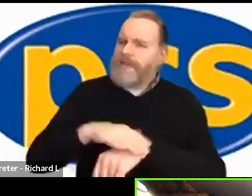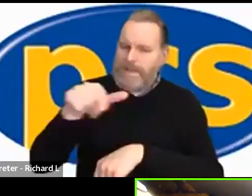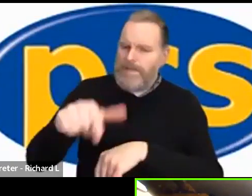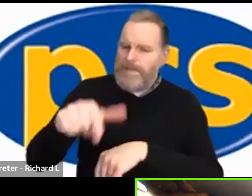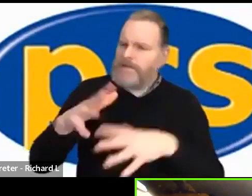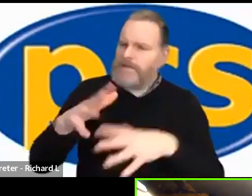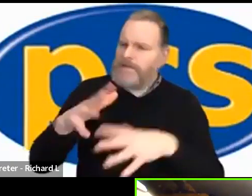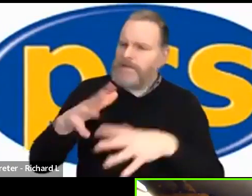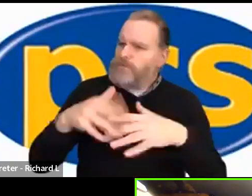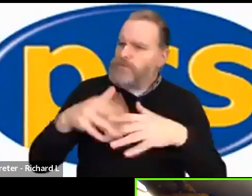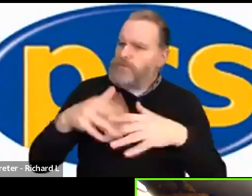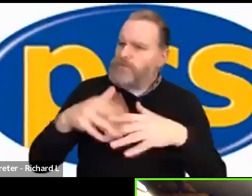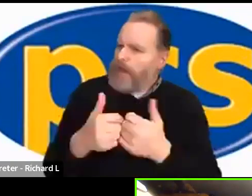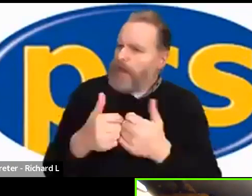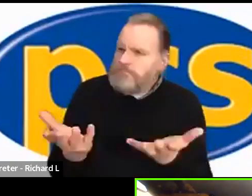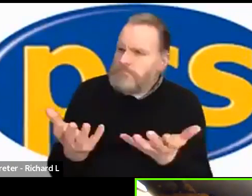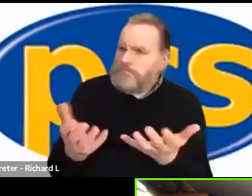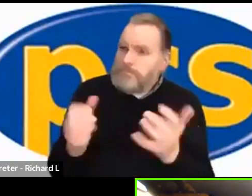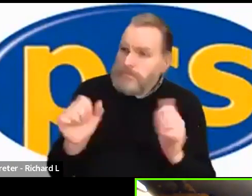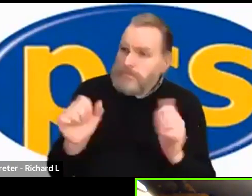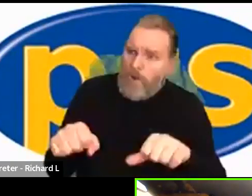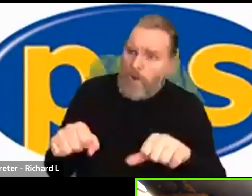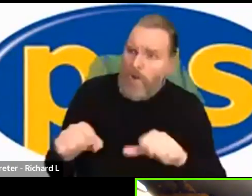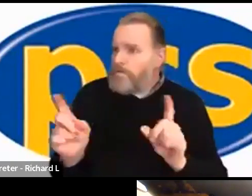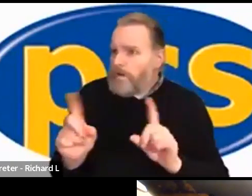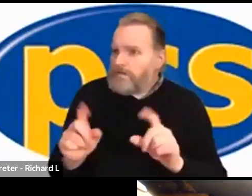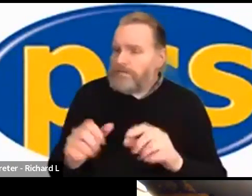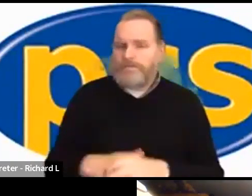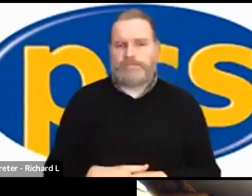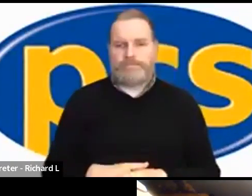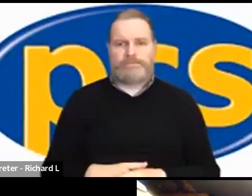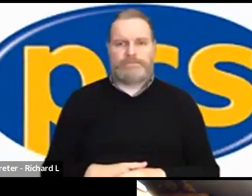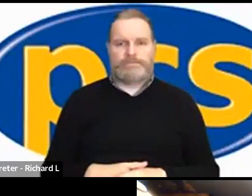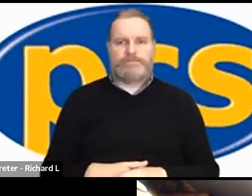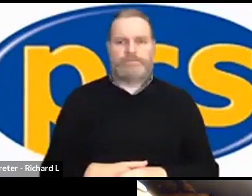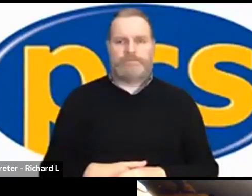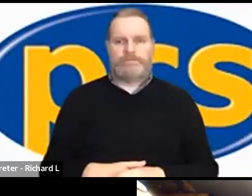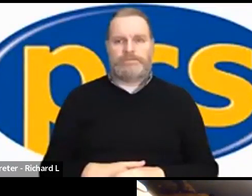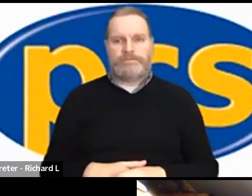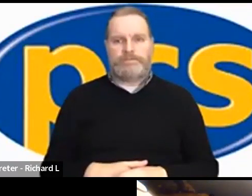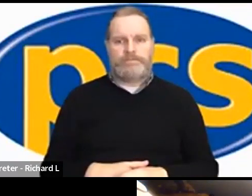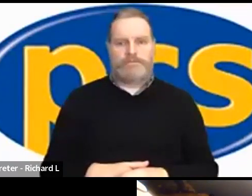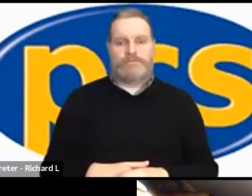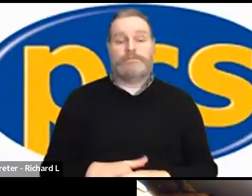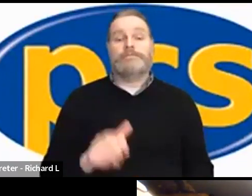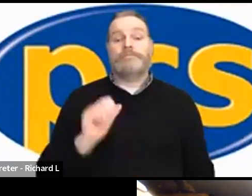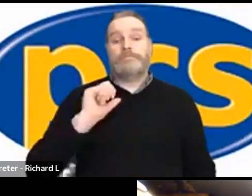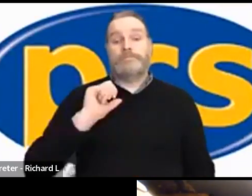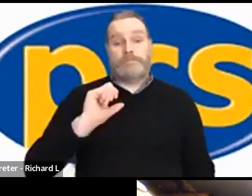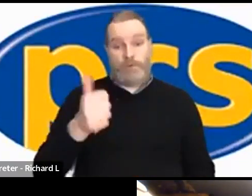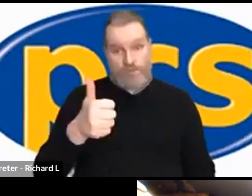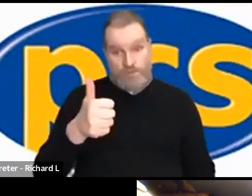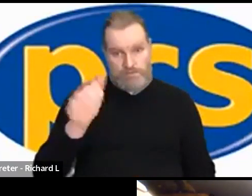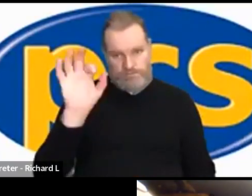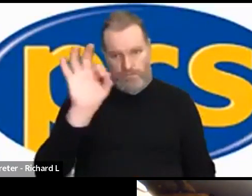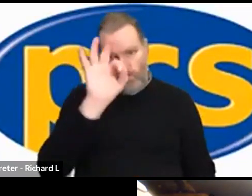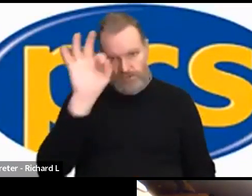to address those points, but over time points, but over time, and whether the ballot mandate covered that that.